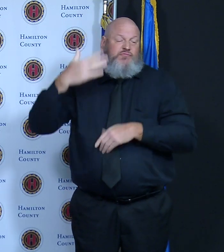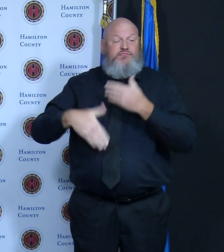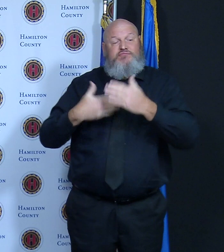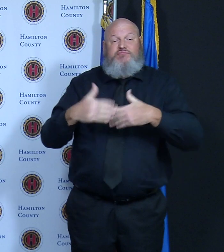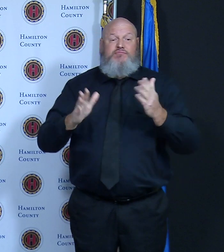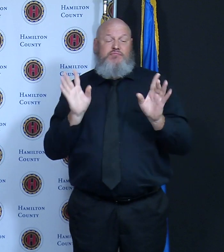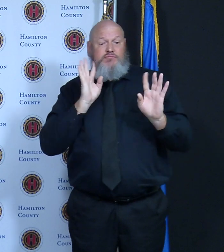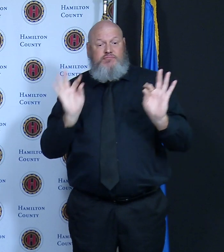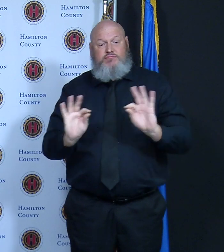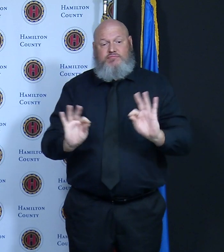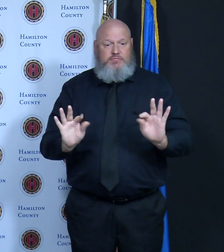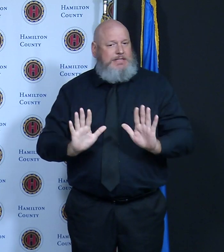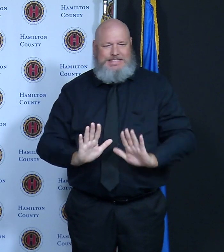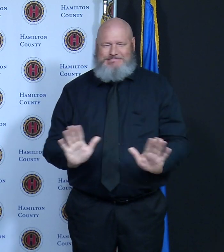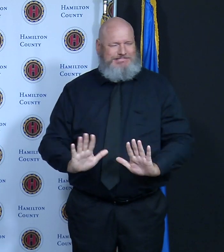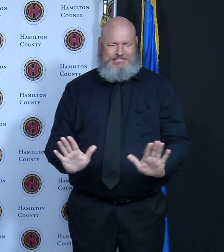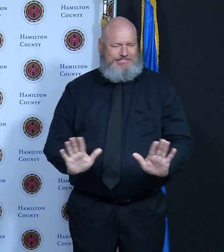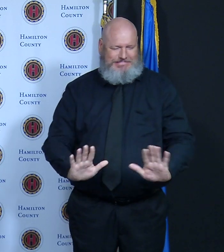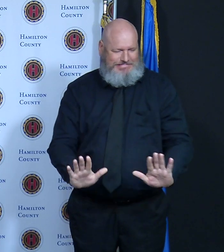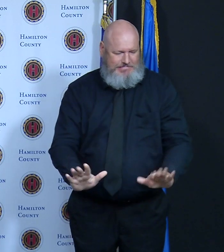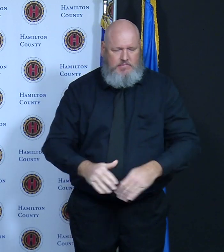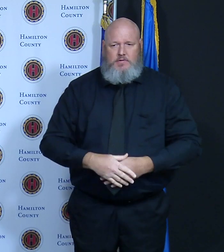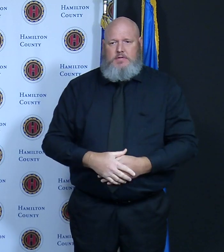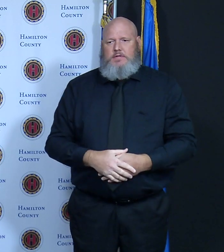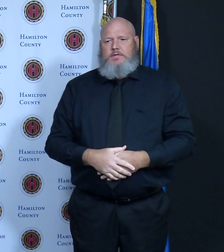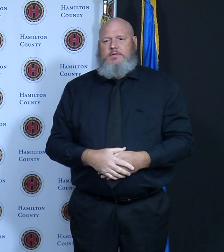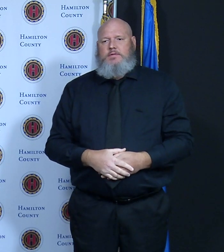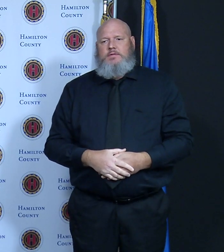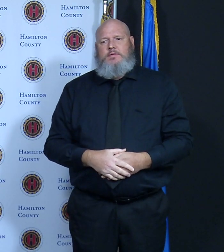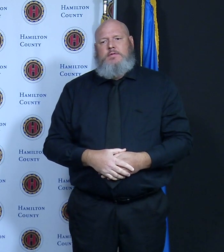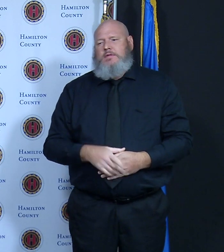stay-at-home order that we've been talking about it's available at